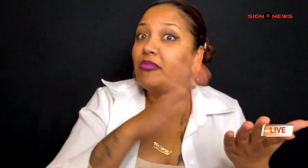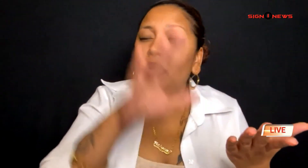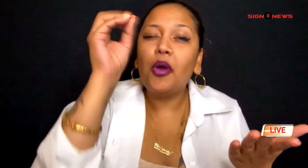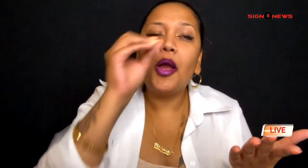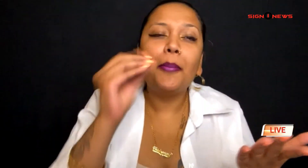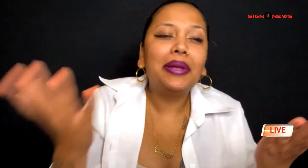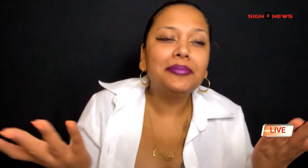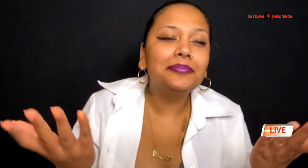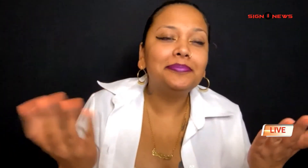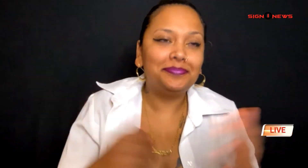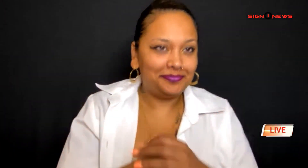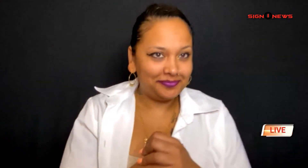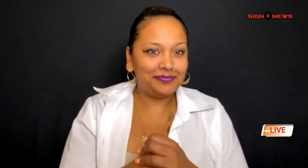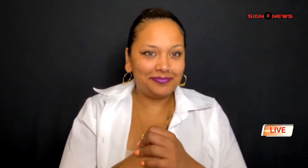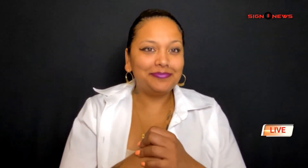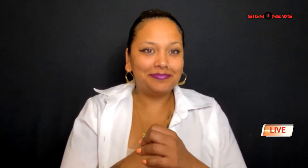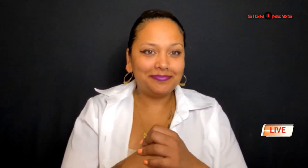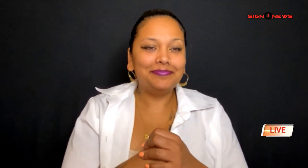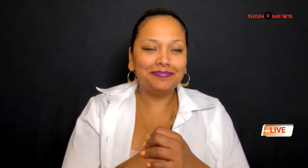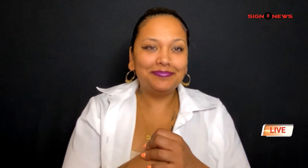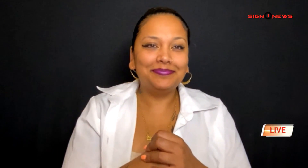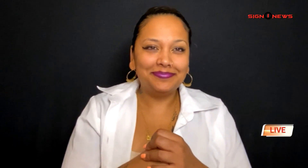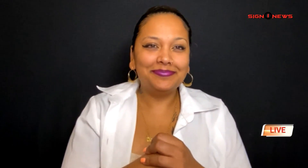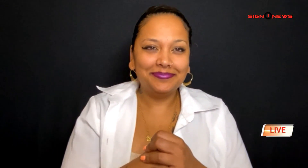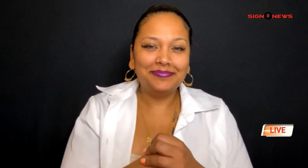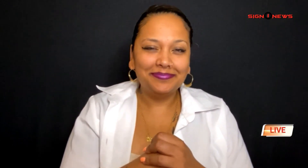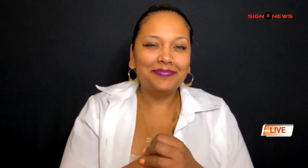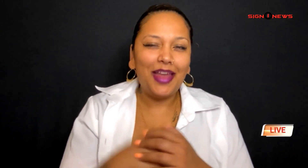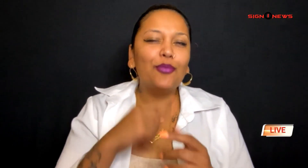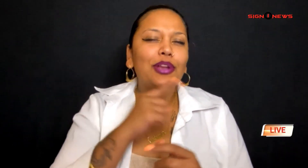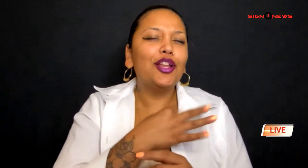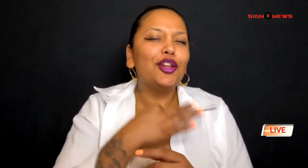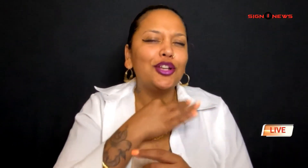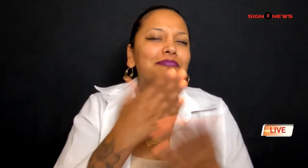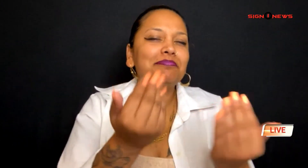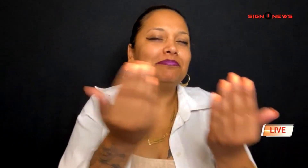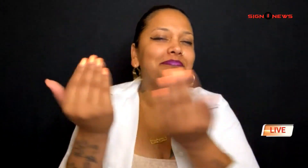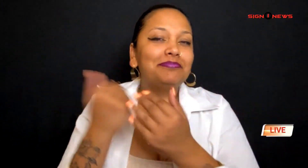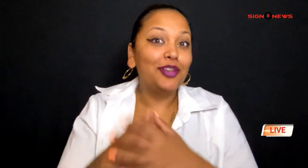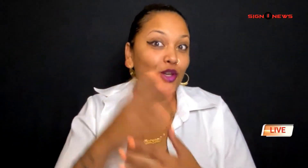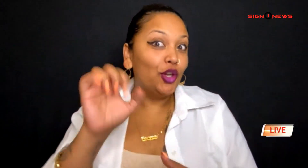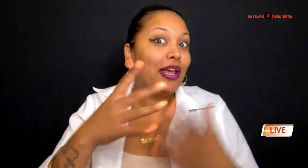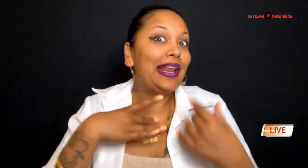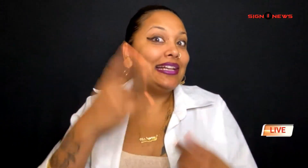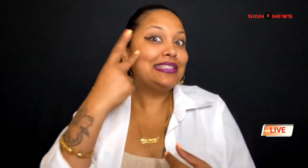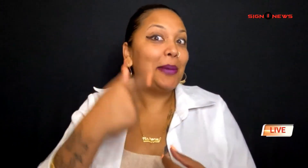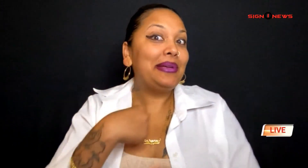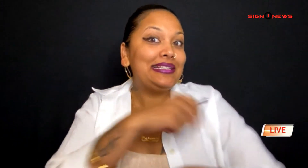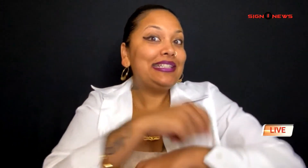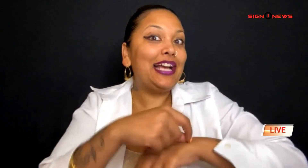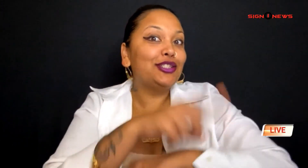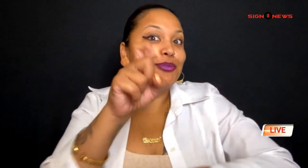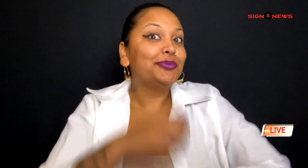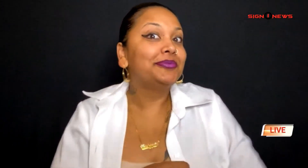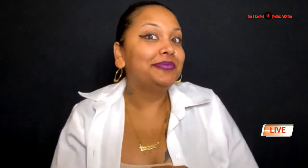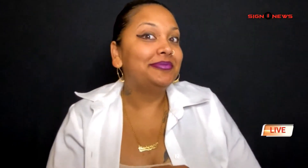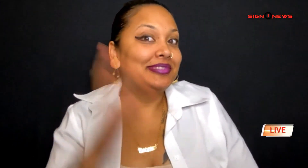I'm just curious about your opinion on that would you like to see my tattoos while I'm on Sign1News